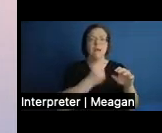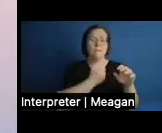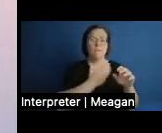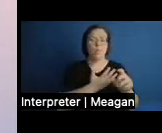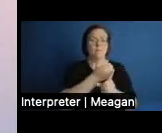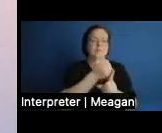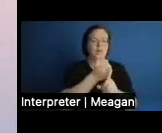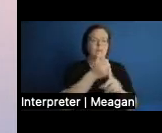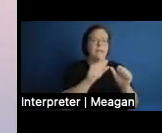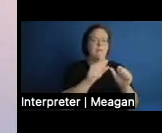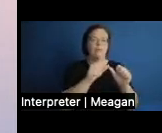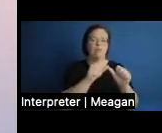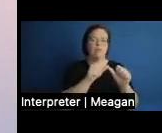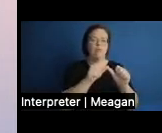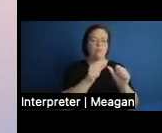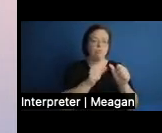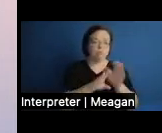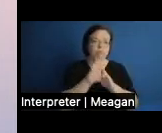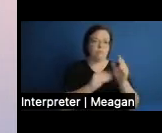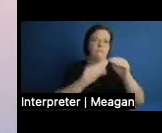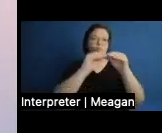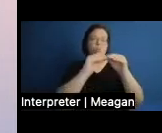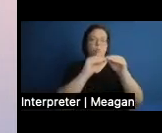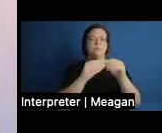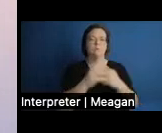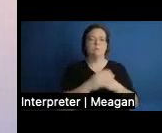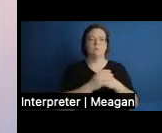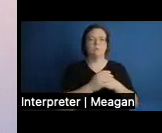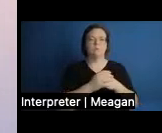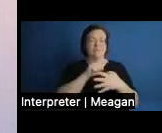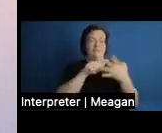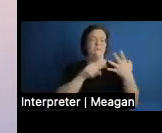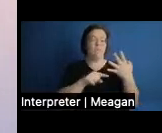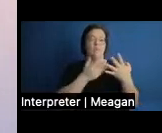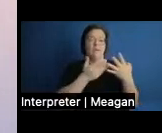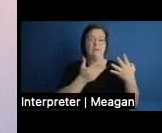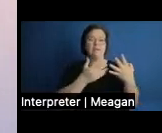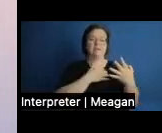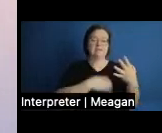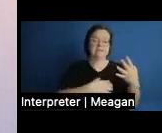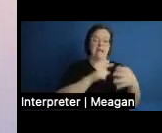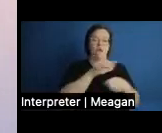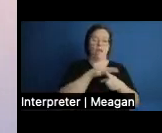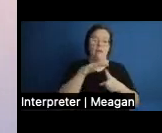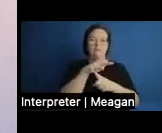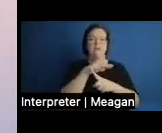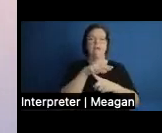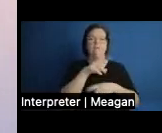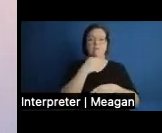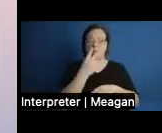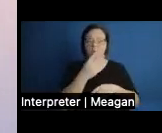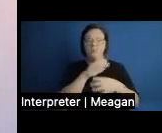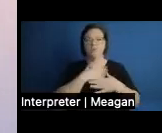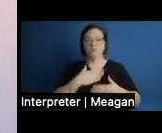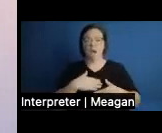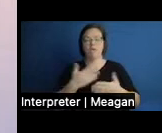that it's very much for me those four things: the desire, landscape, voice and body that helped the